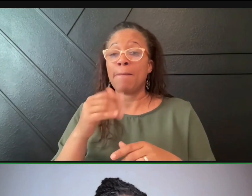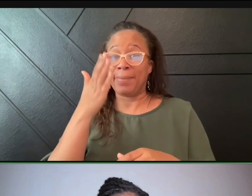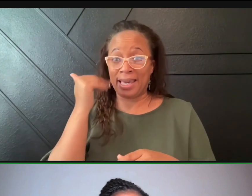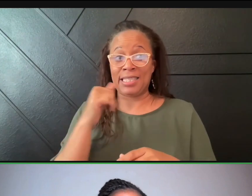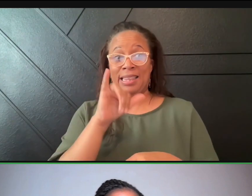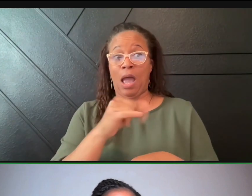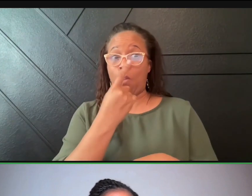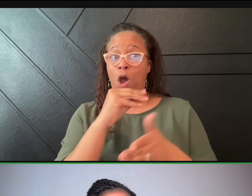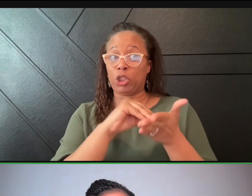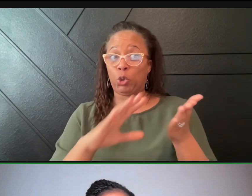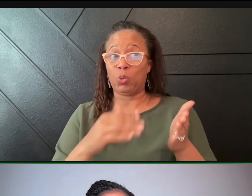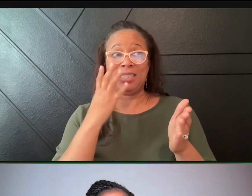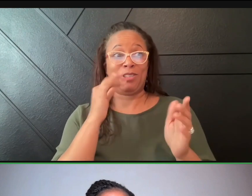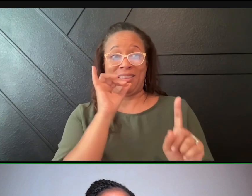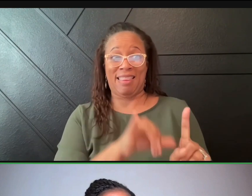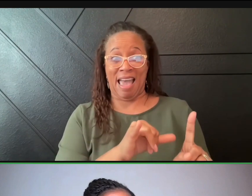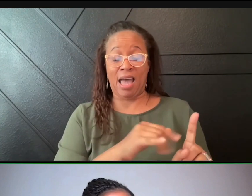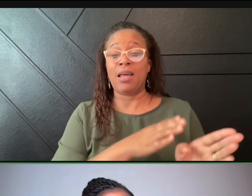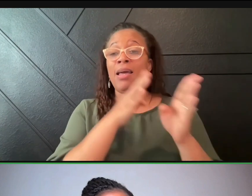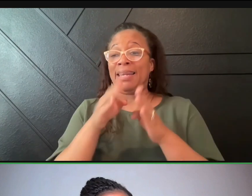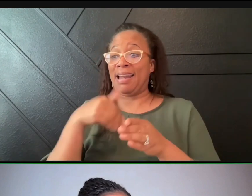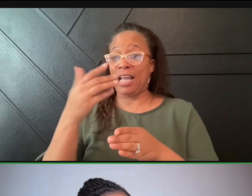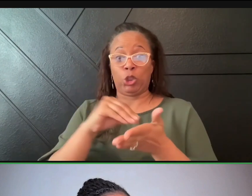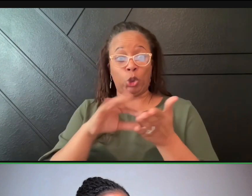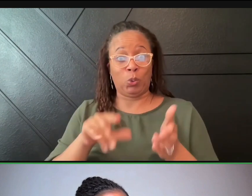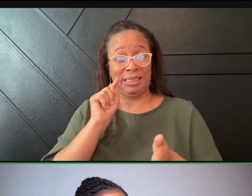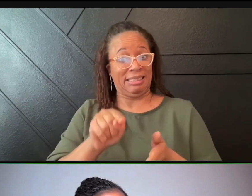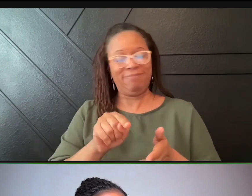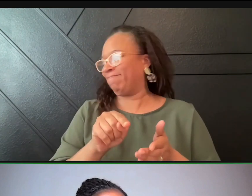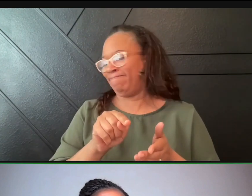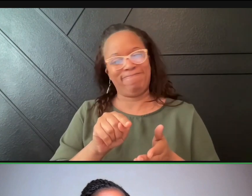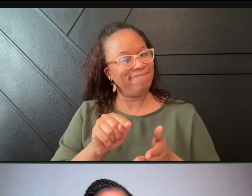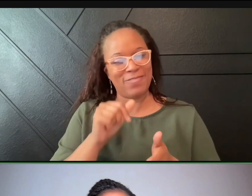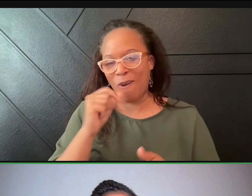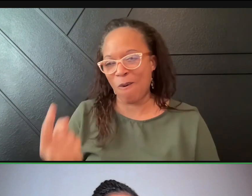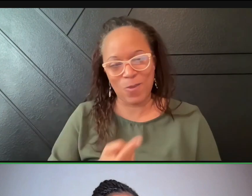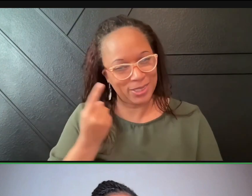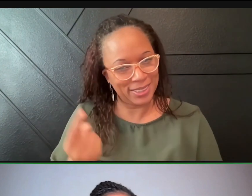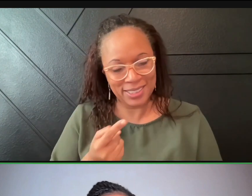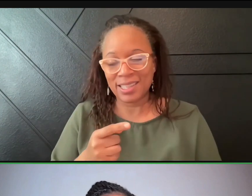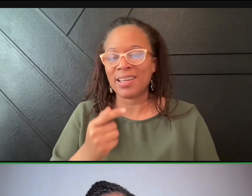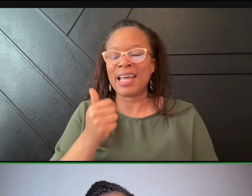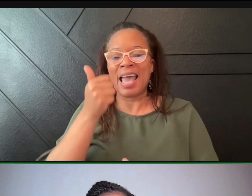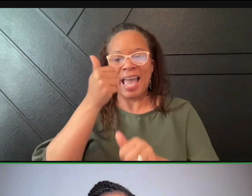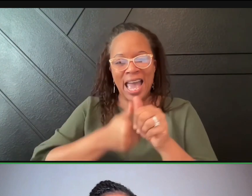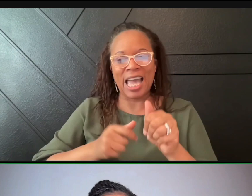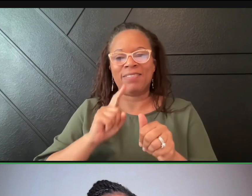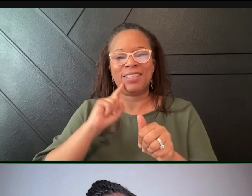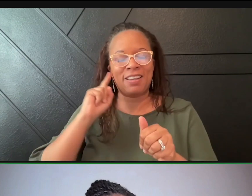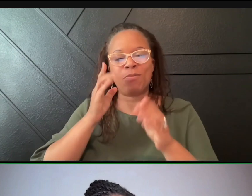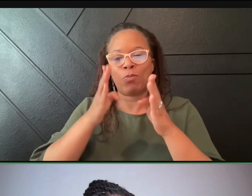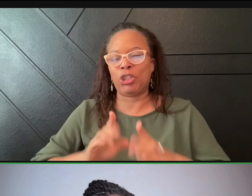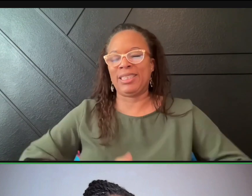Keep in mind, also, because it worked for one student that does not mean it's necessarily going to work for the next student.